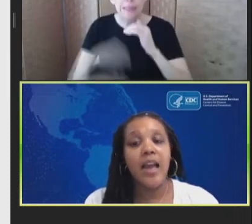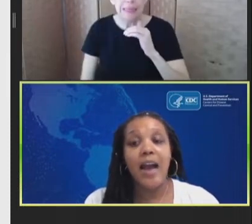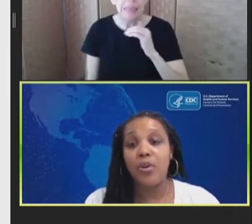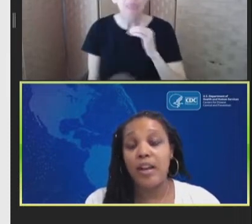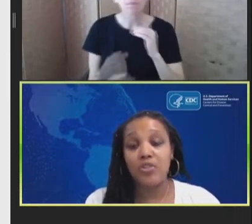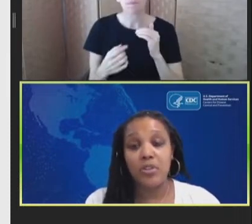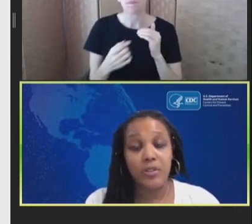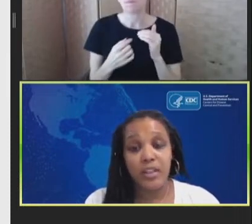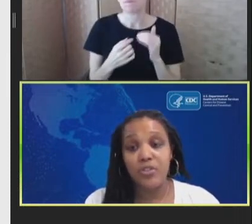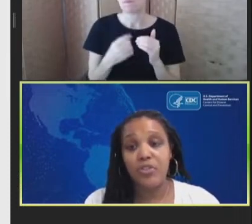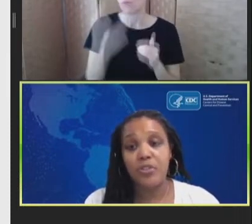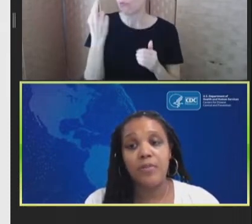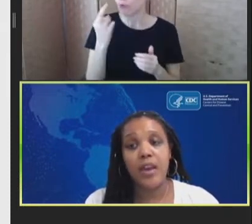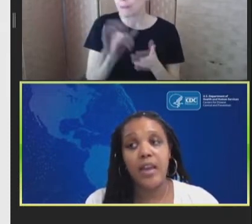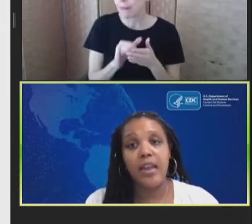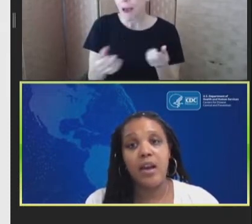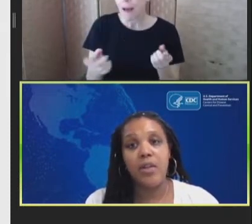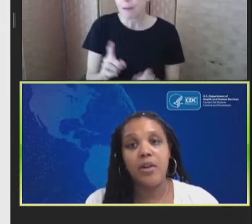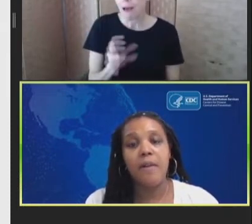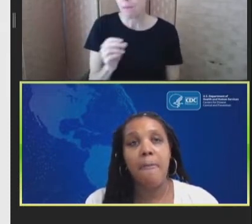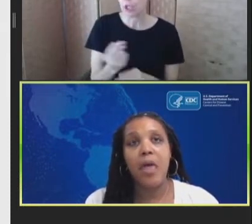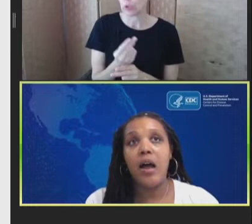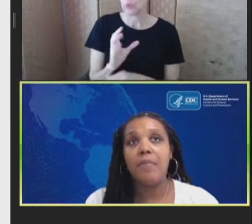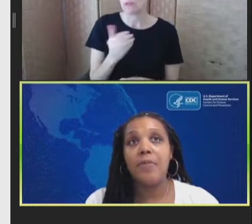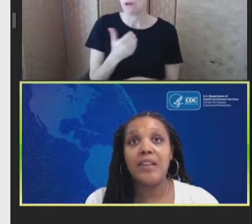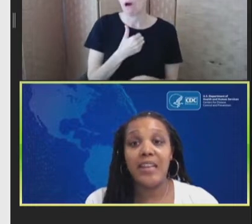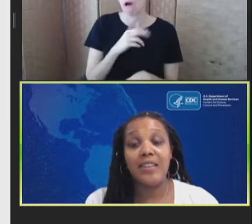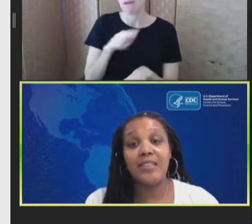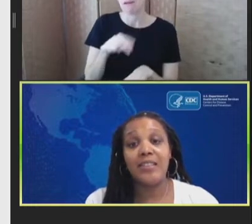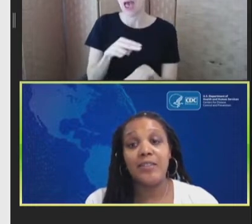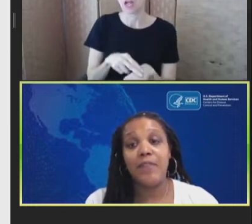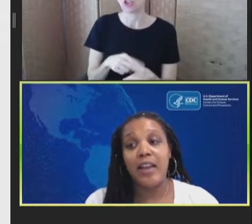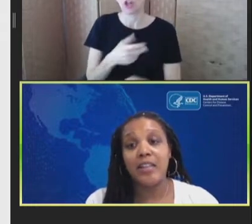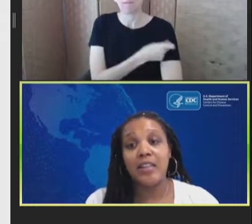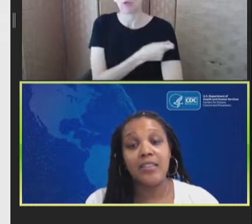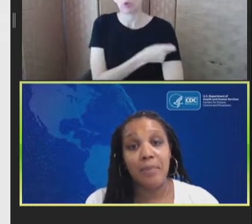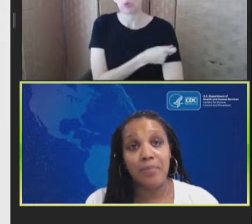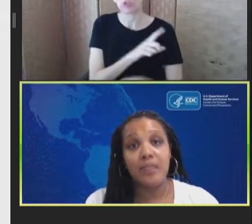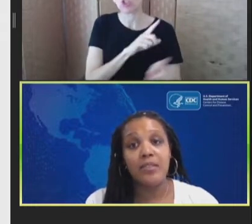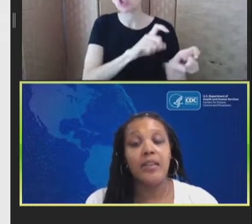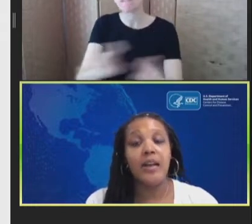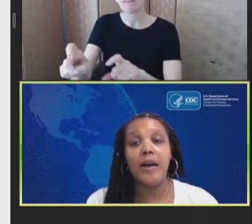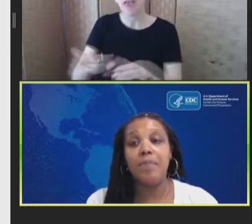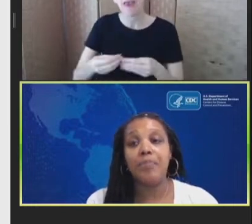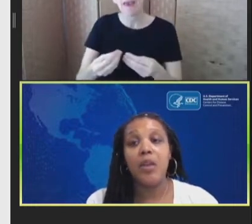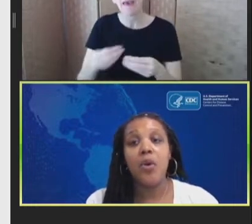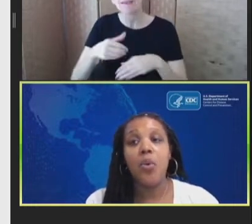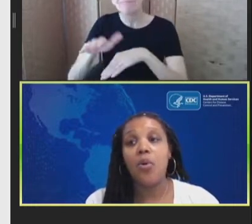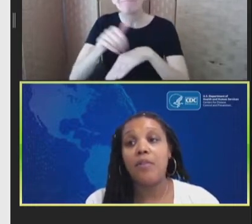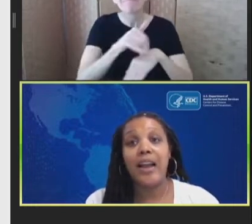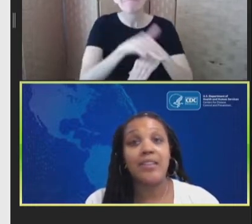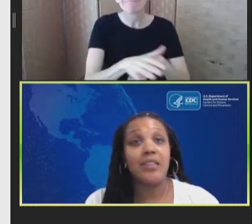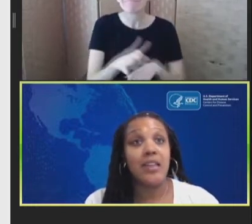our national immunization survey and other things that can assess vaccine acceptance for vaccine,